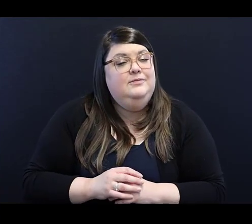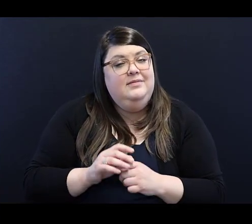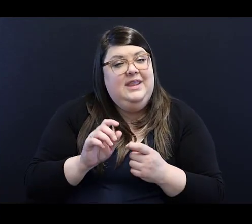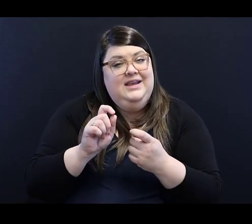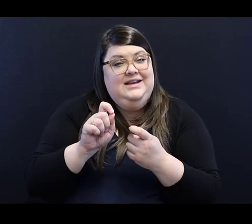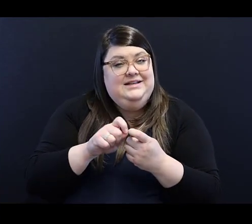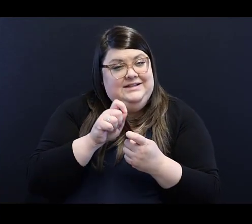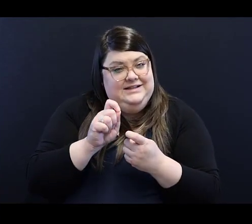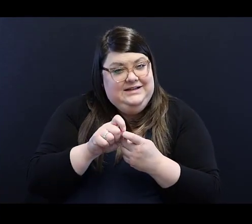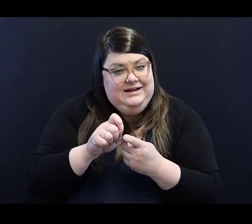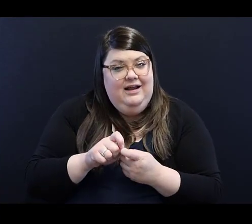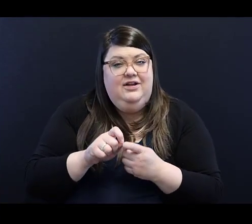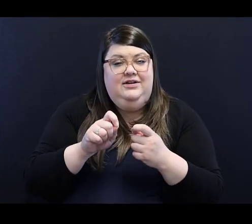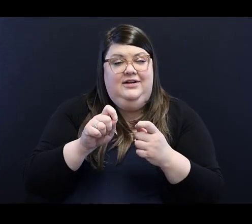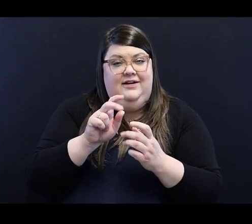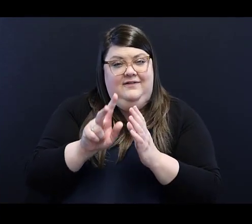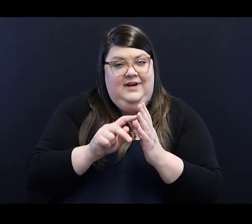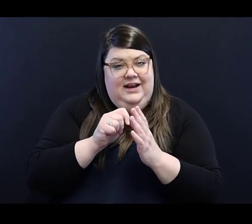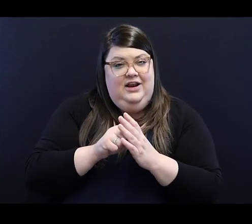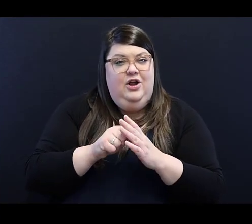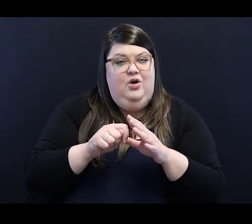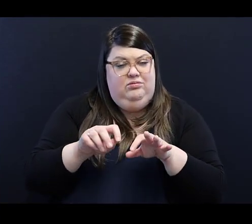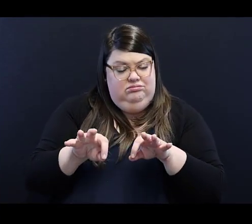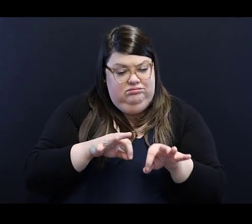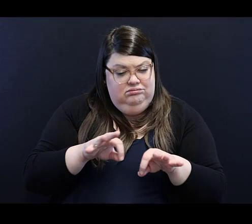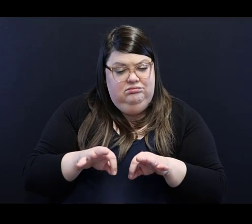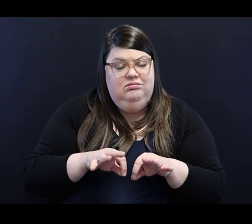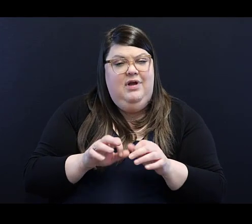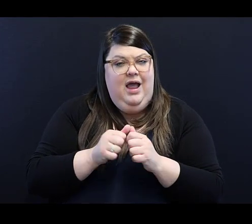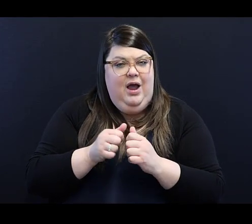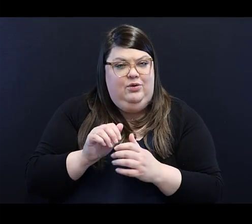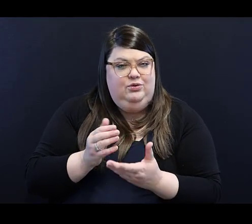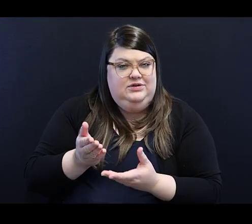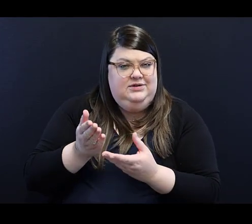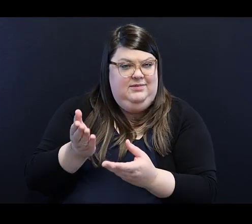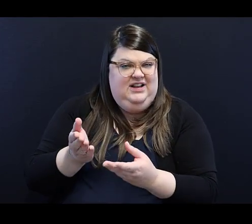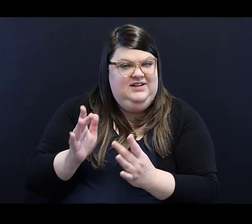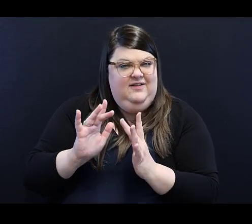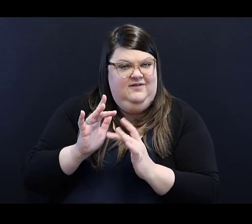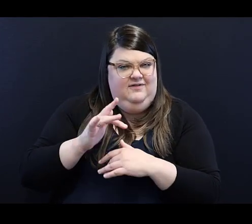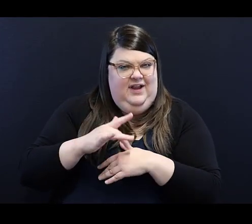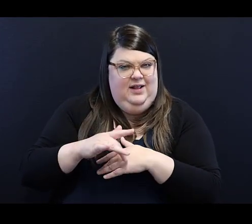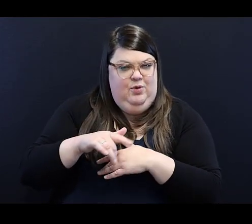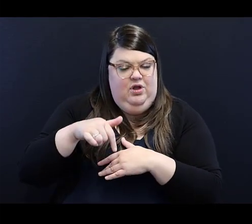about filling out the NCRTM Library online submission form is available on this NCRTM